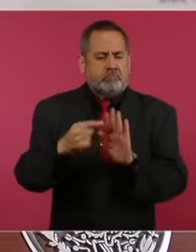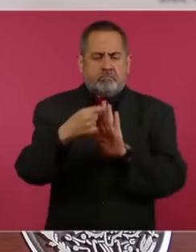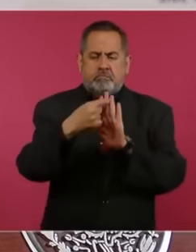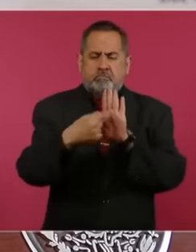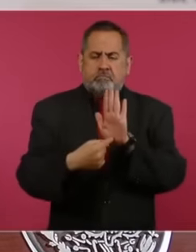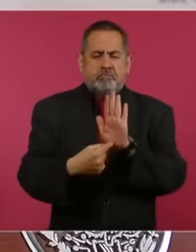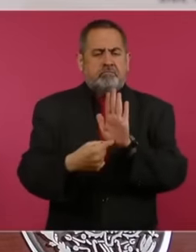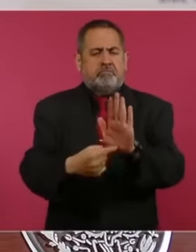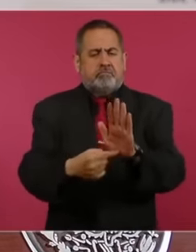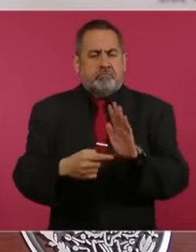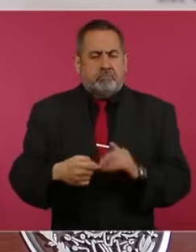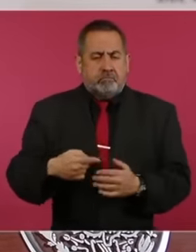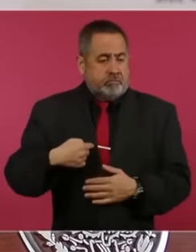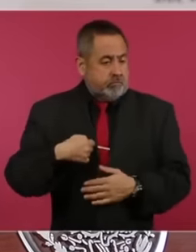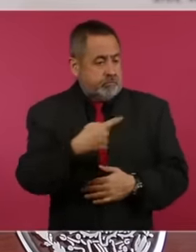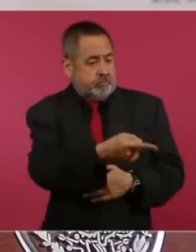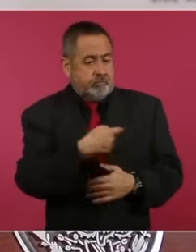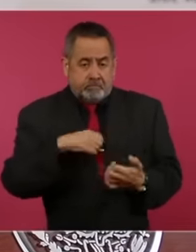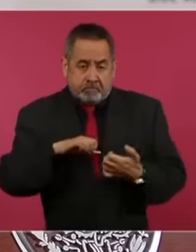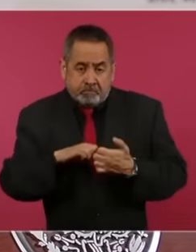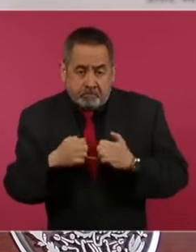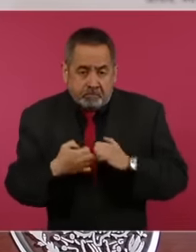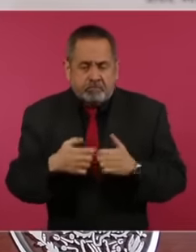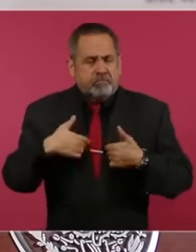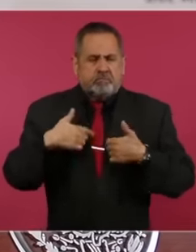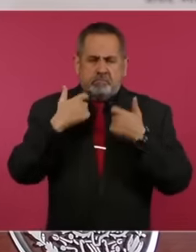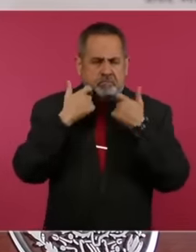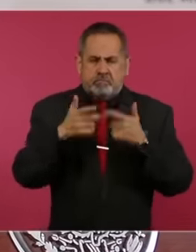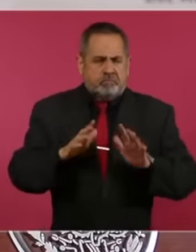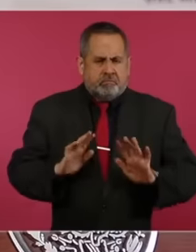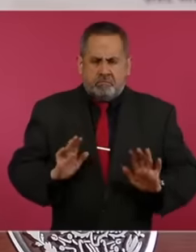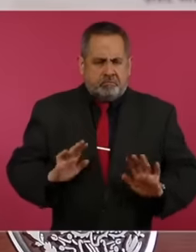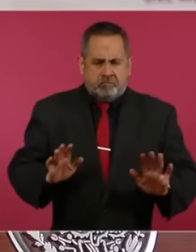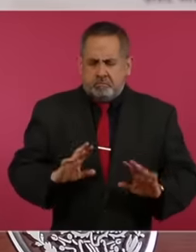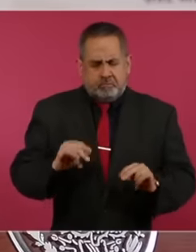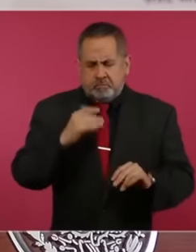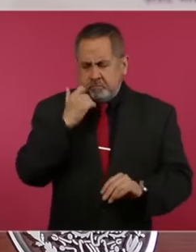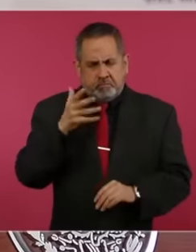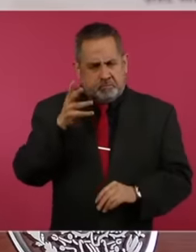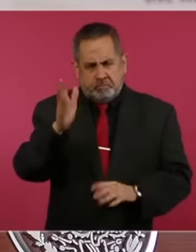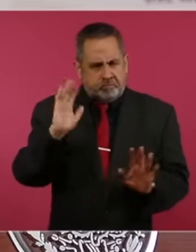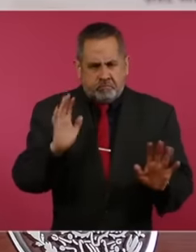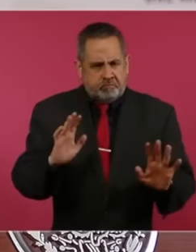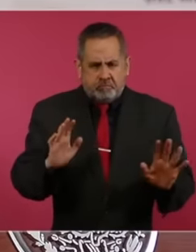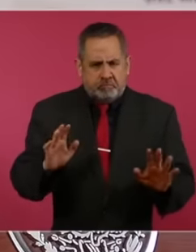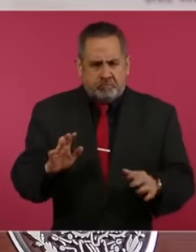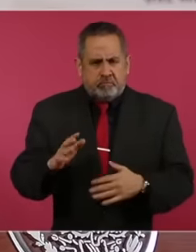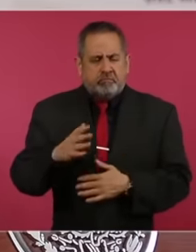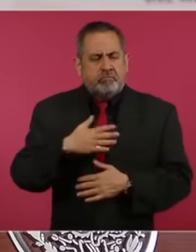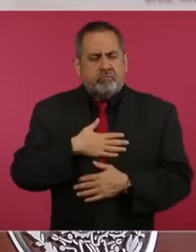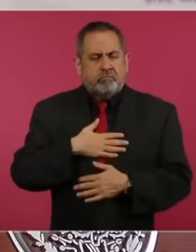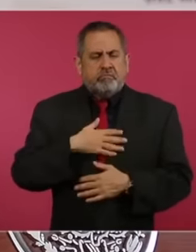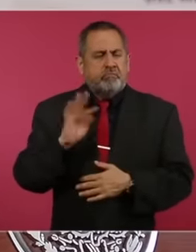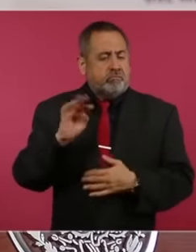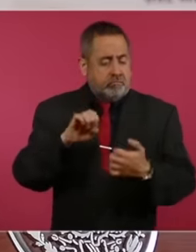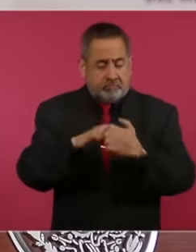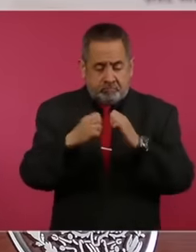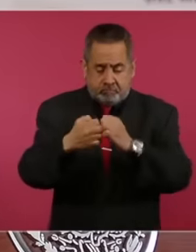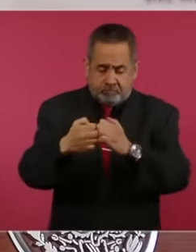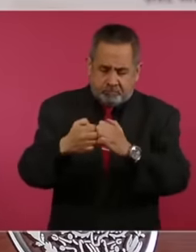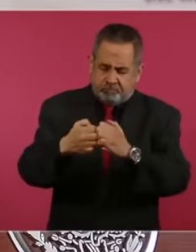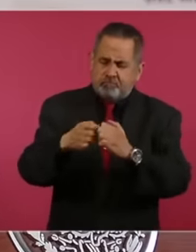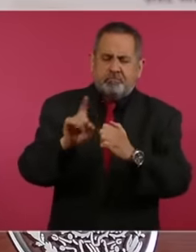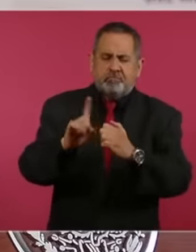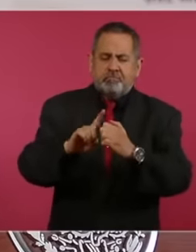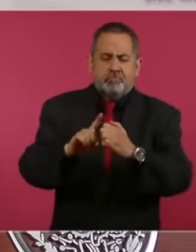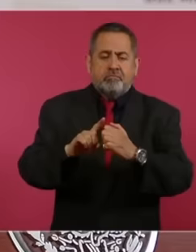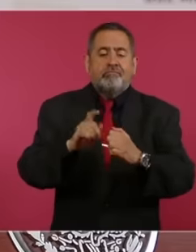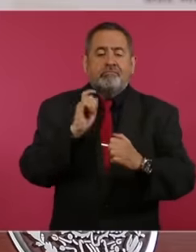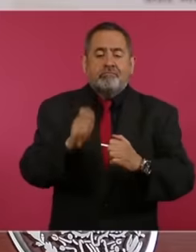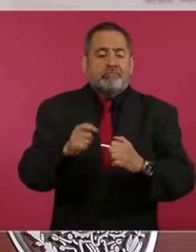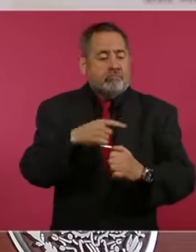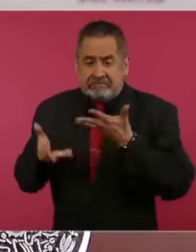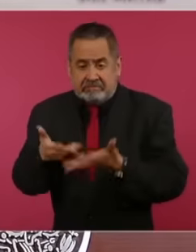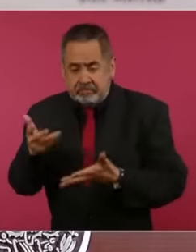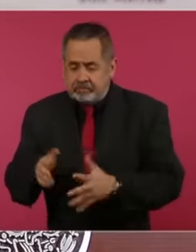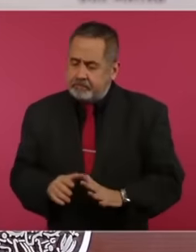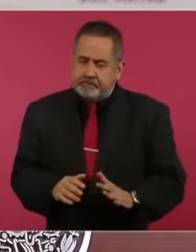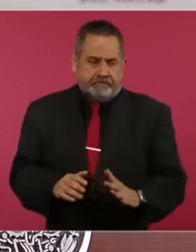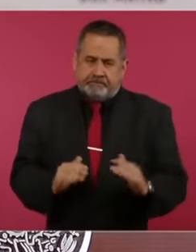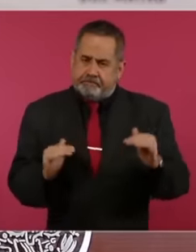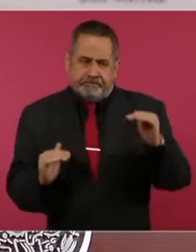enemies Nor do we want to have them we have if anything Politically, we are adversaries, if we